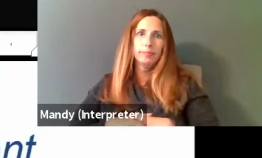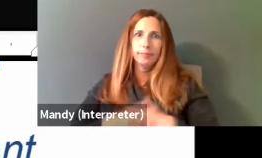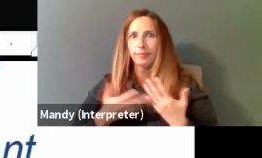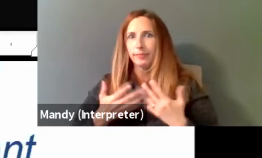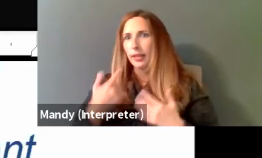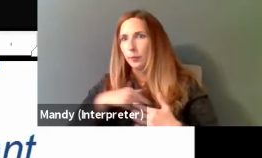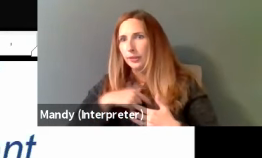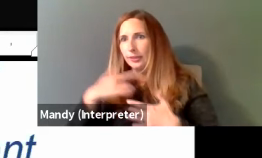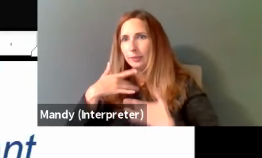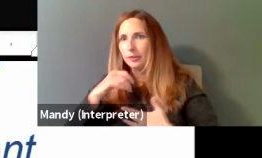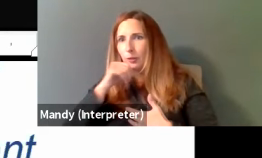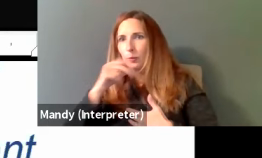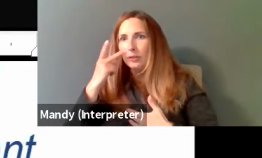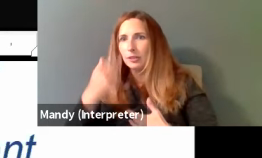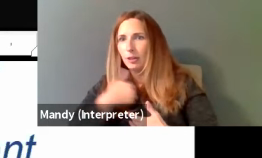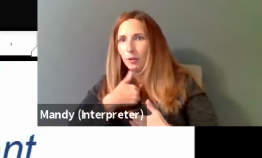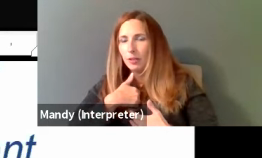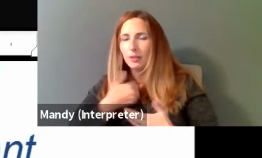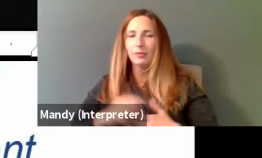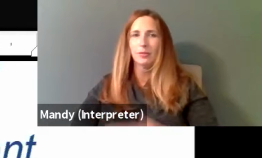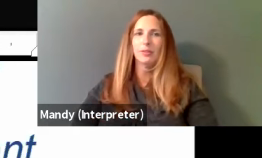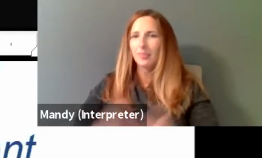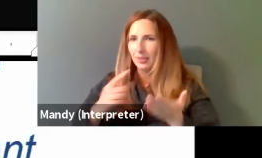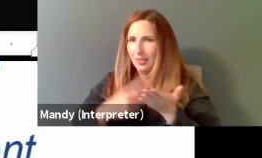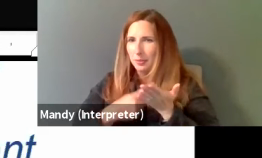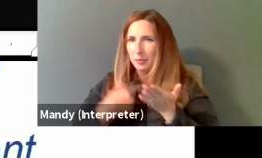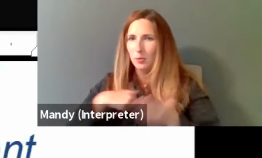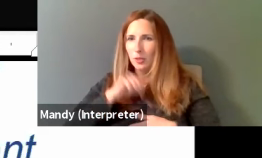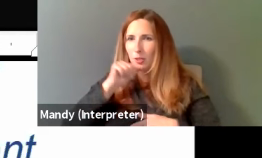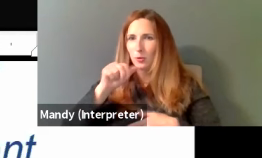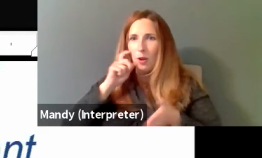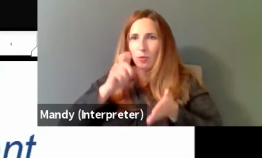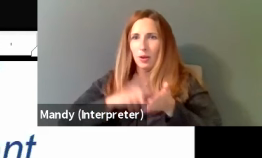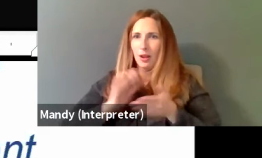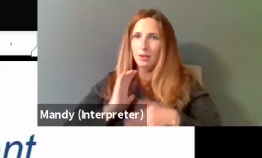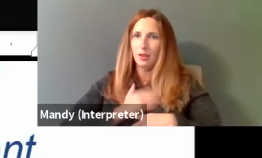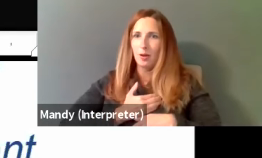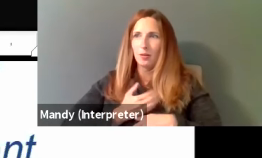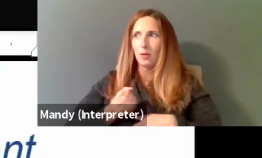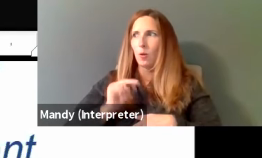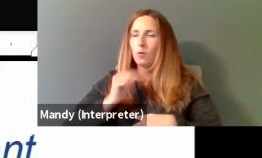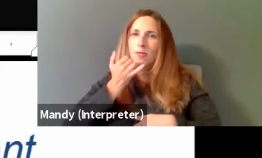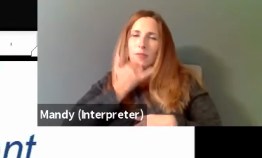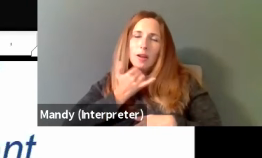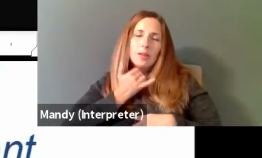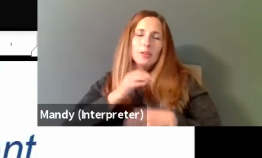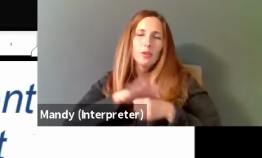ourselves all the time and point out our own faults or our own areas of growth. So I really recommend that.